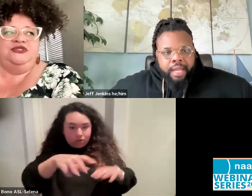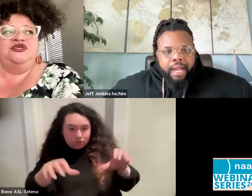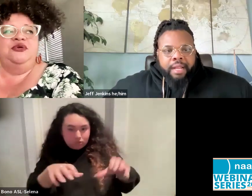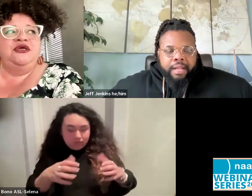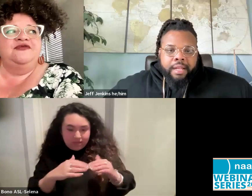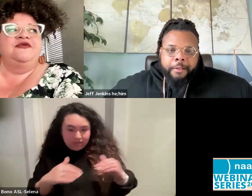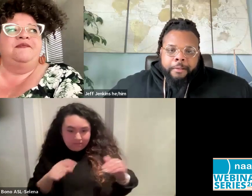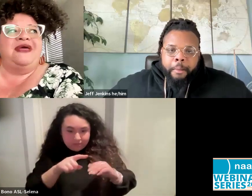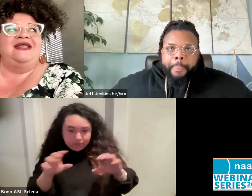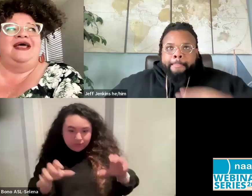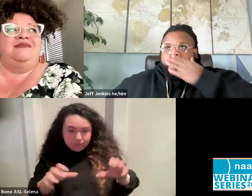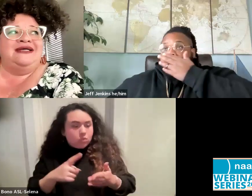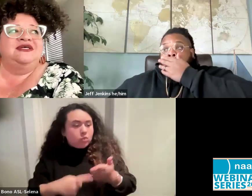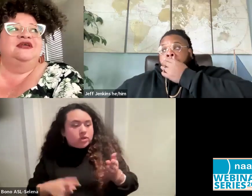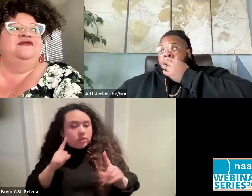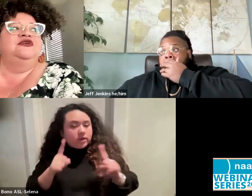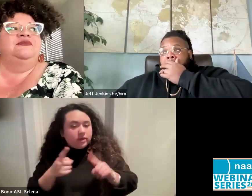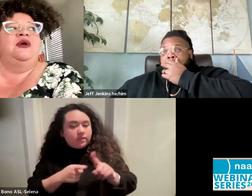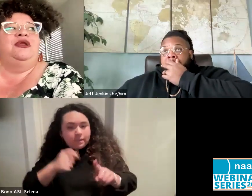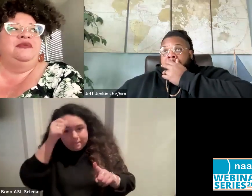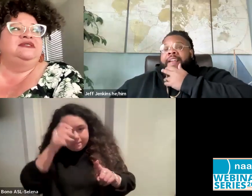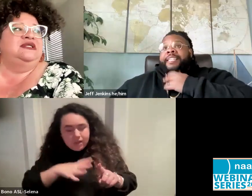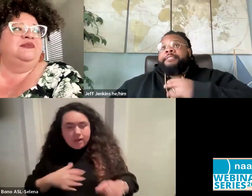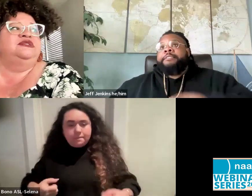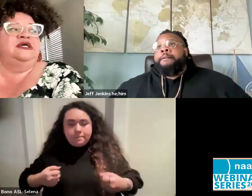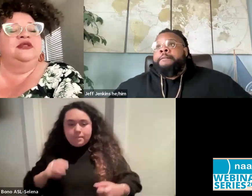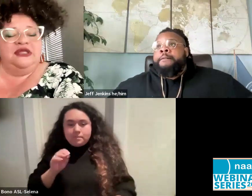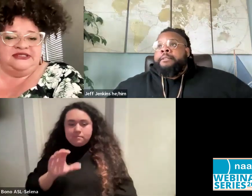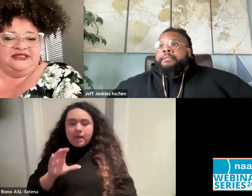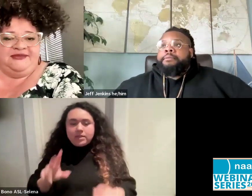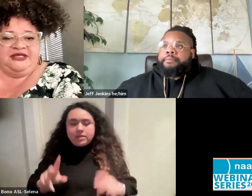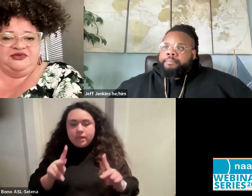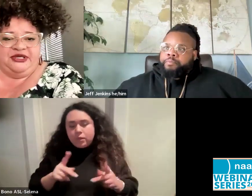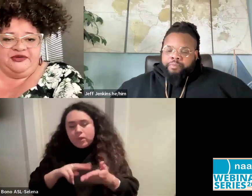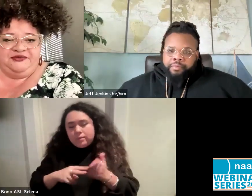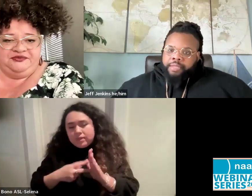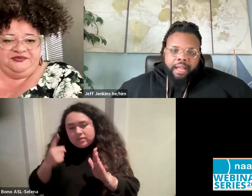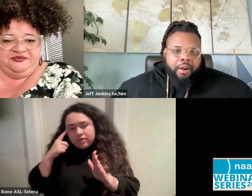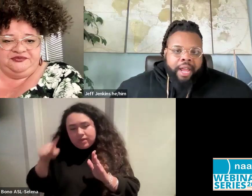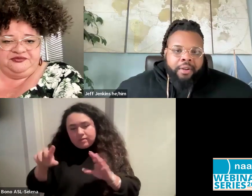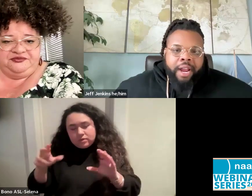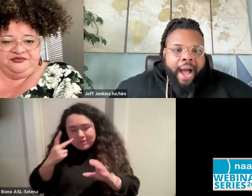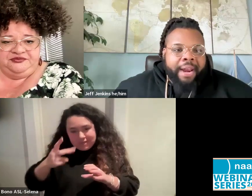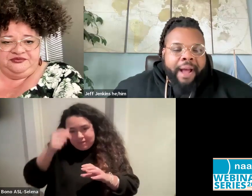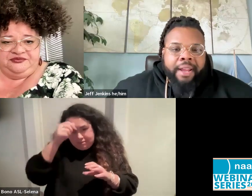What do you hear from men and masculine folks about what it means to them, particularly to see a man doing it on a be quiet about it.